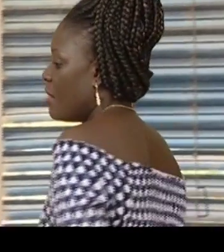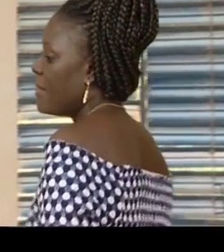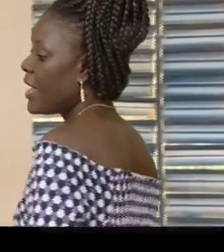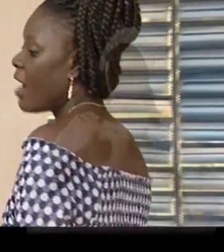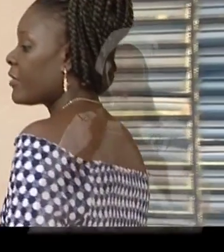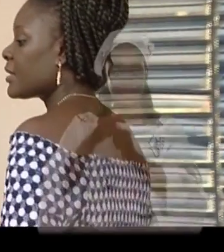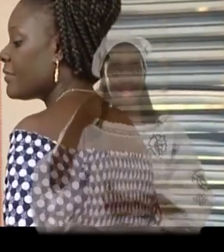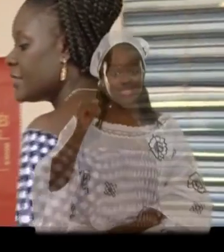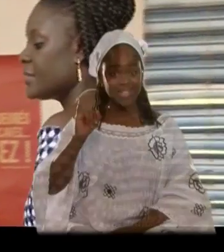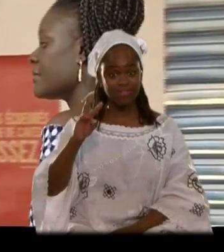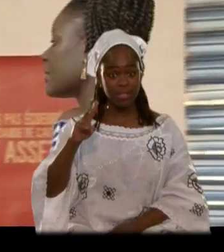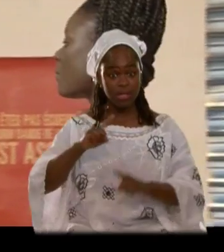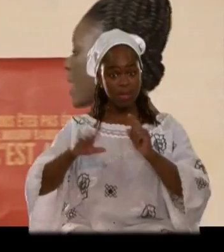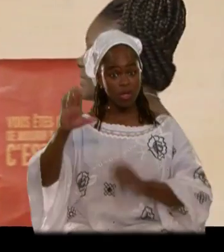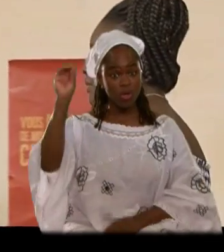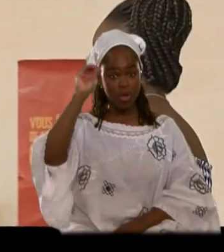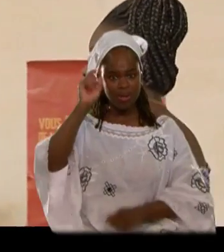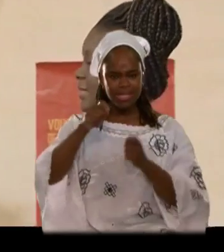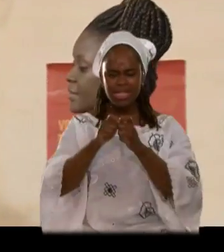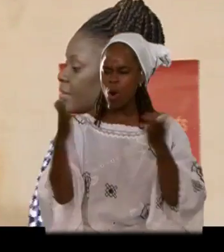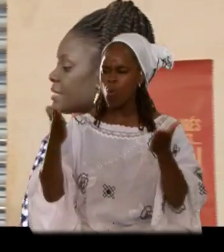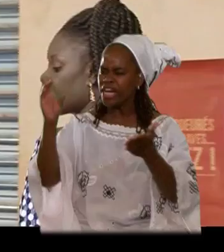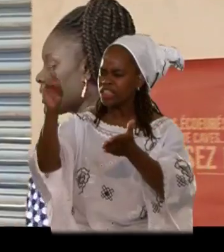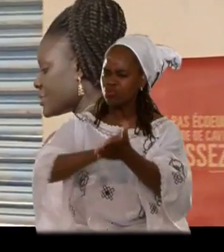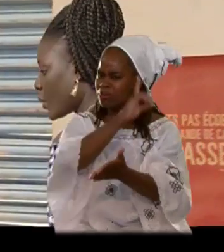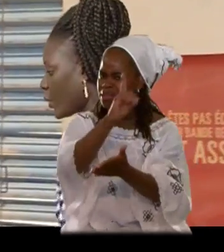But, in your opinion, what exactly is this discrimination?